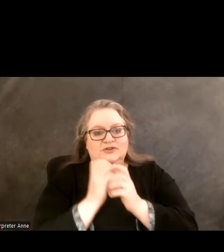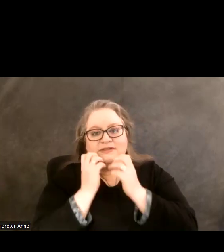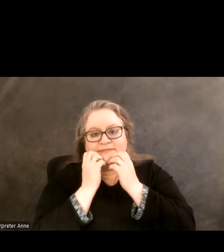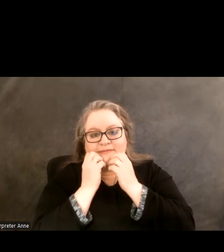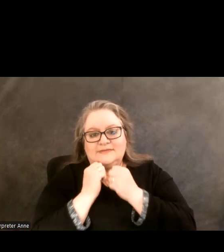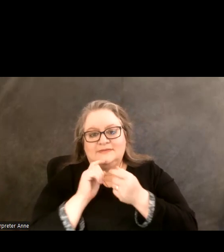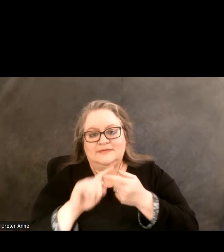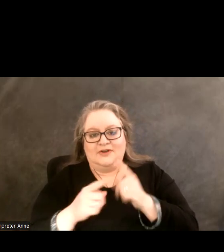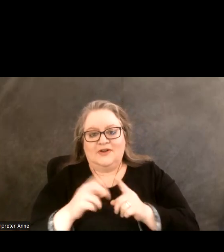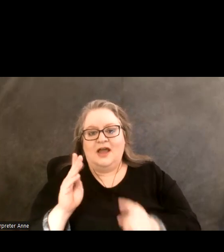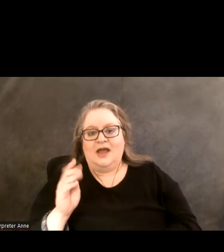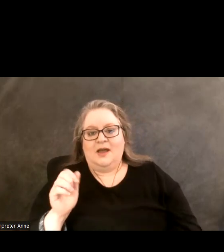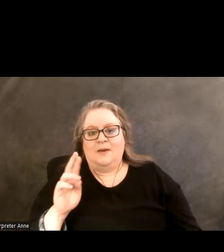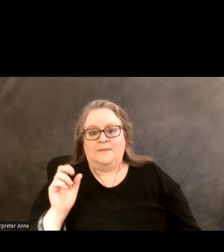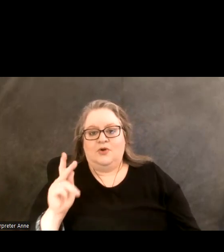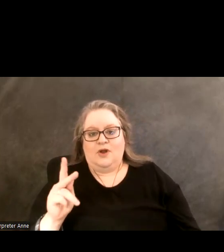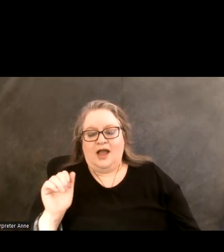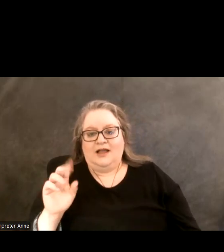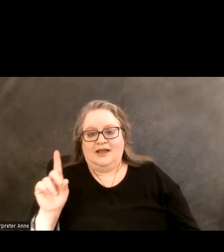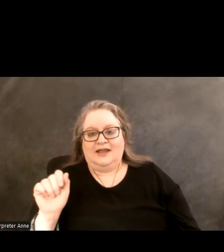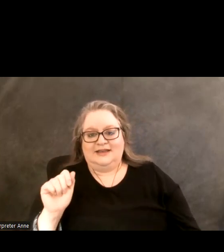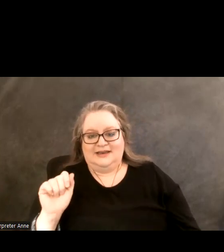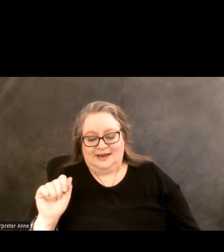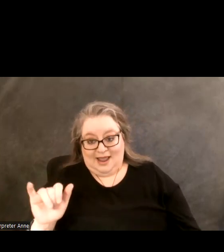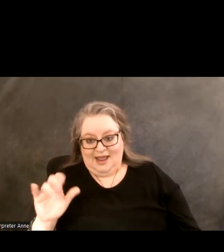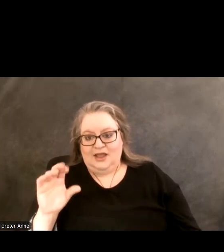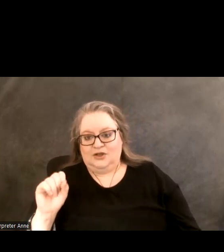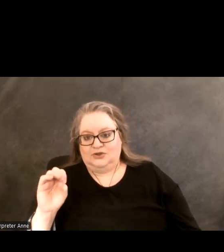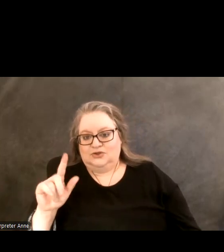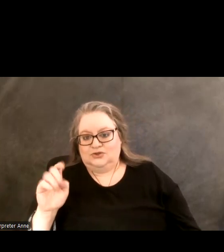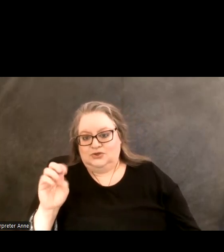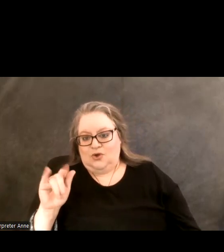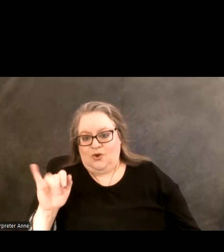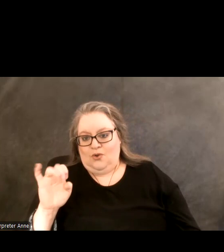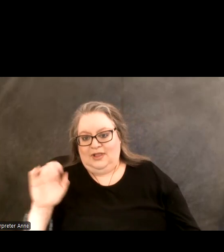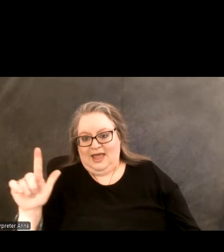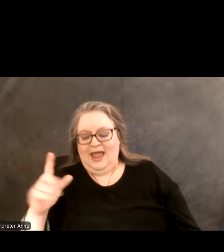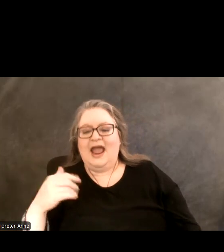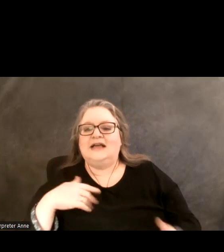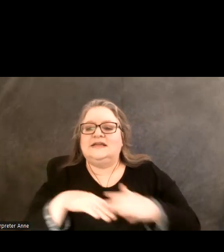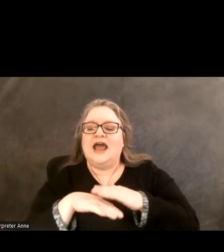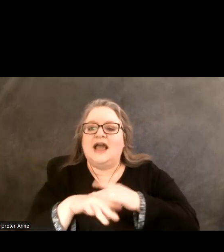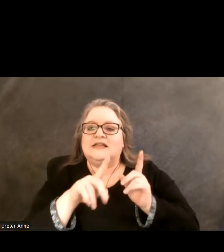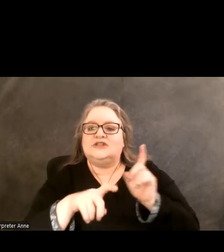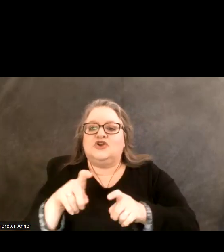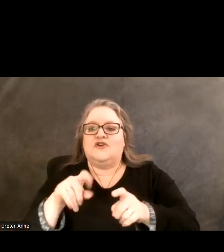k Ade Soleil has this access survey they send out before